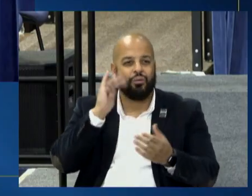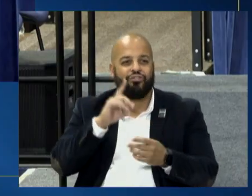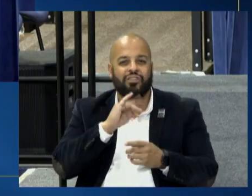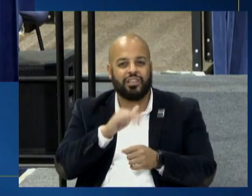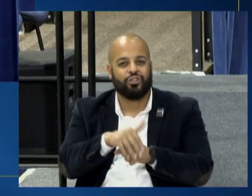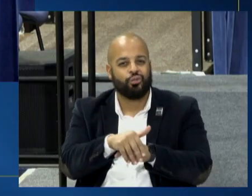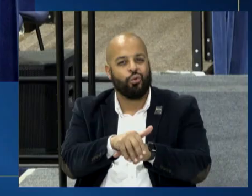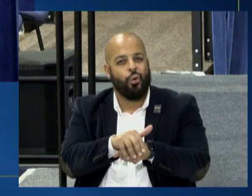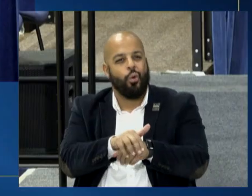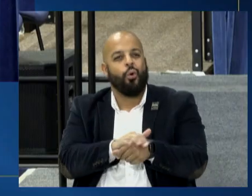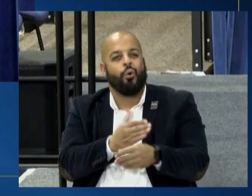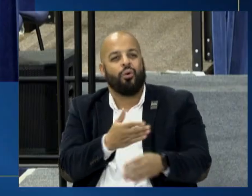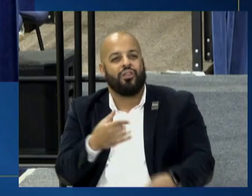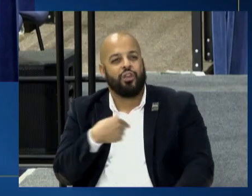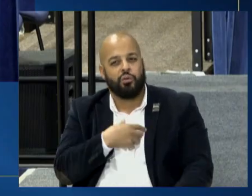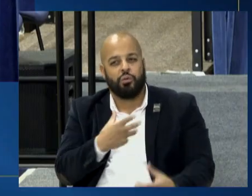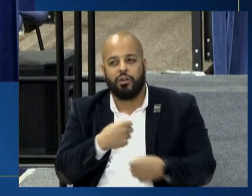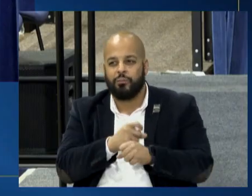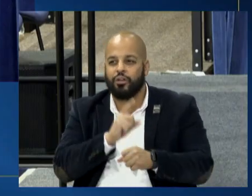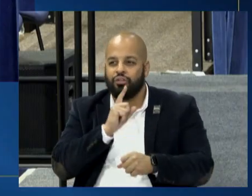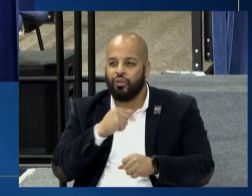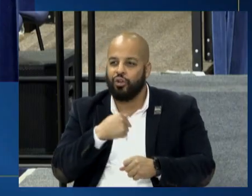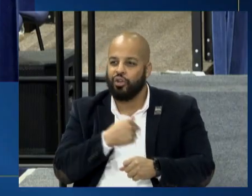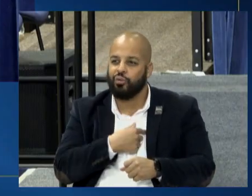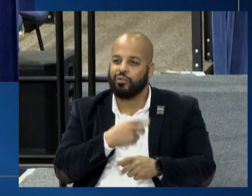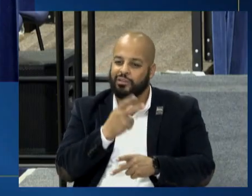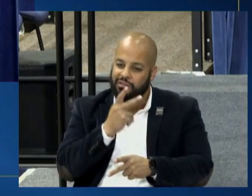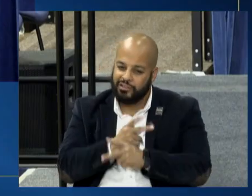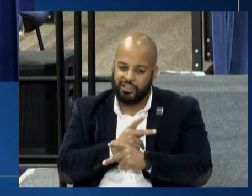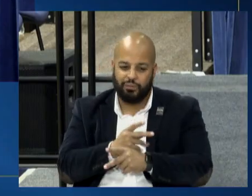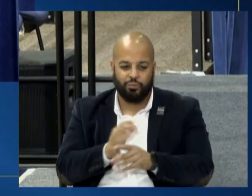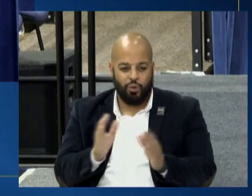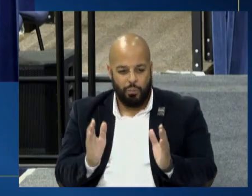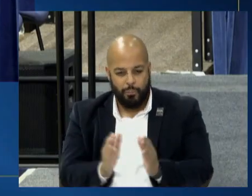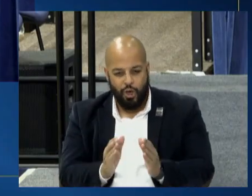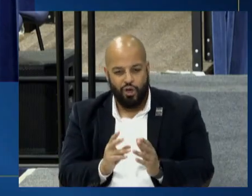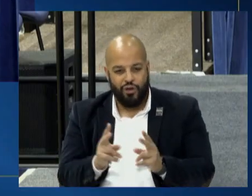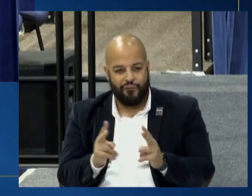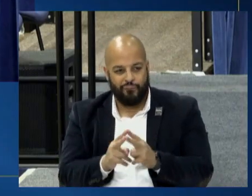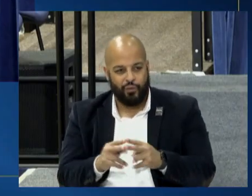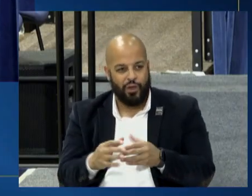We want to make sure that we are a small and agile organization that's really dedicated